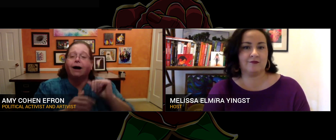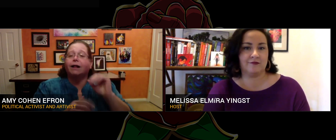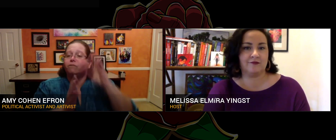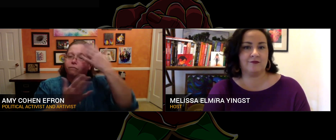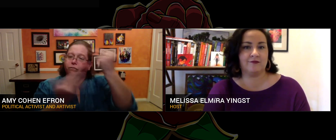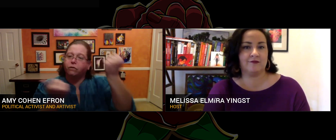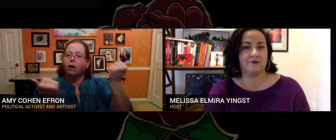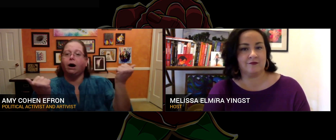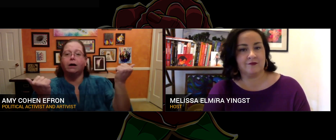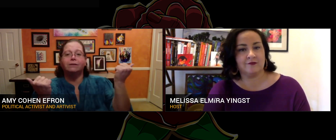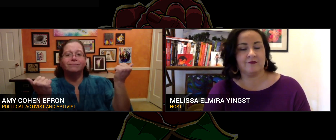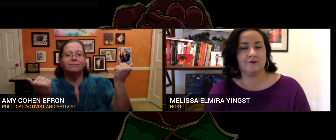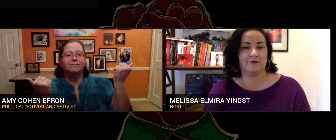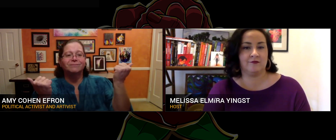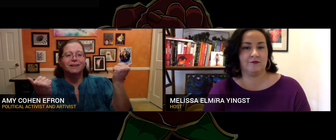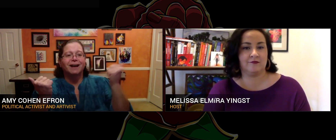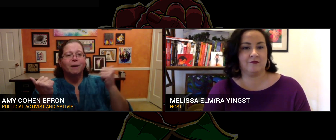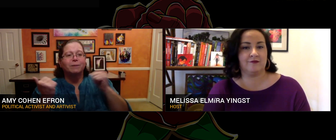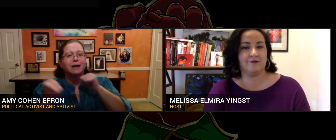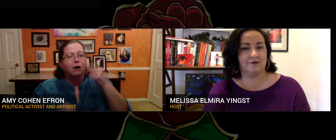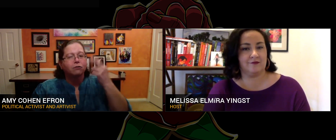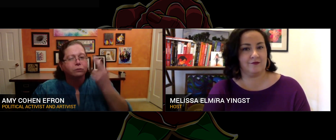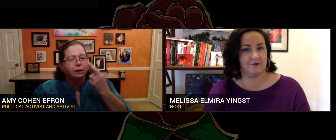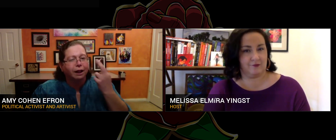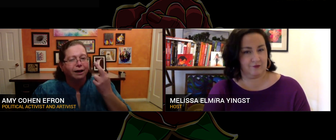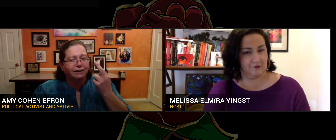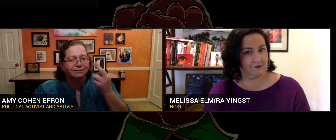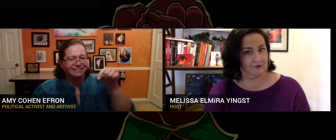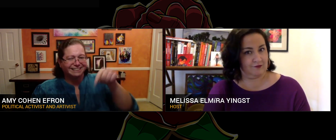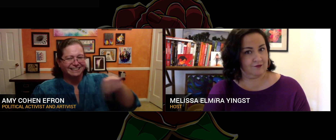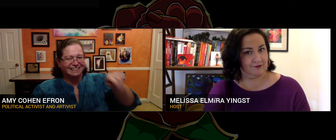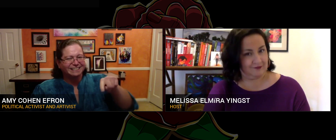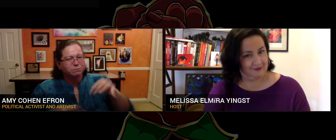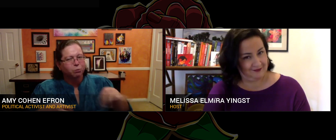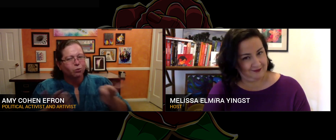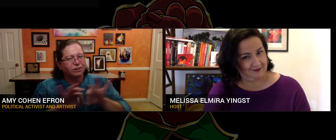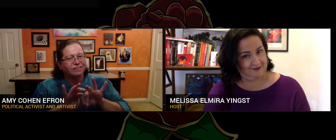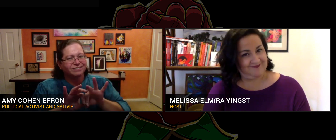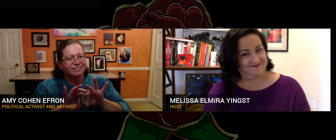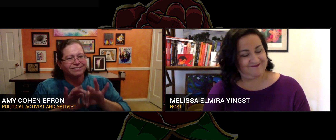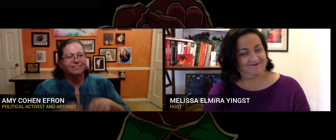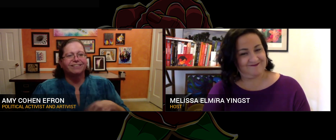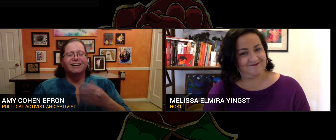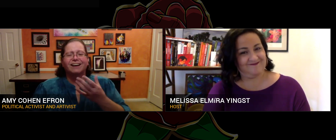and forget about it later on. We didn't realize this is really important.